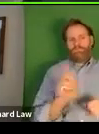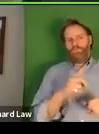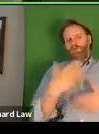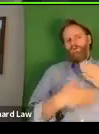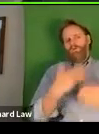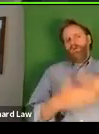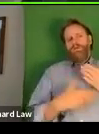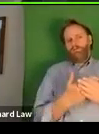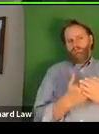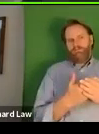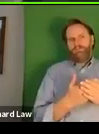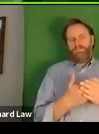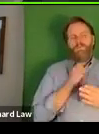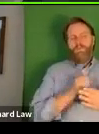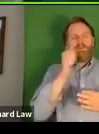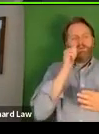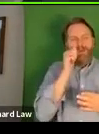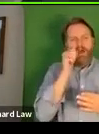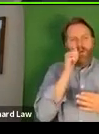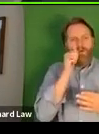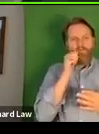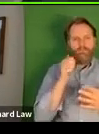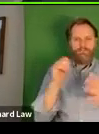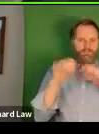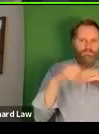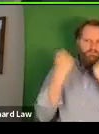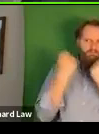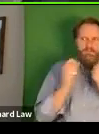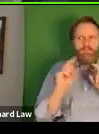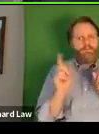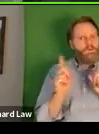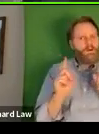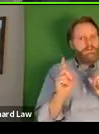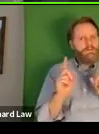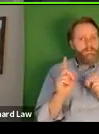perspective we've got group executive committee members that play an active